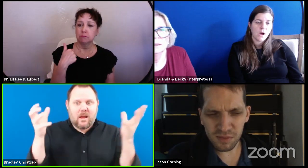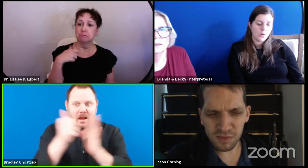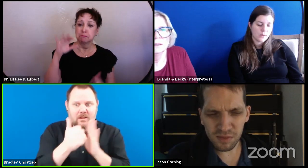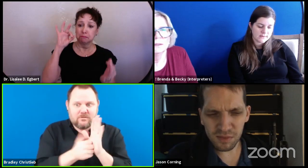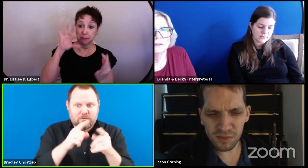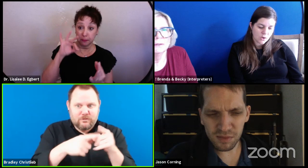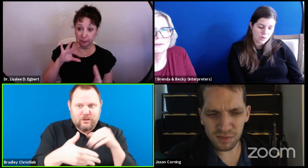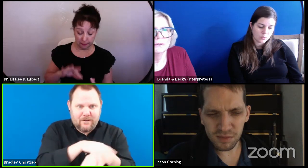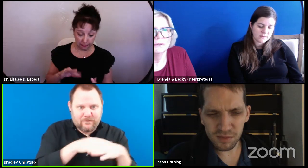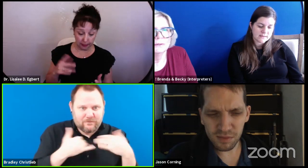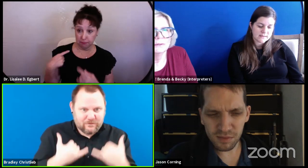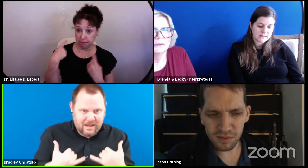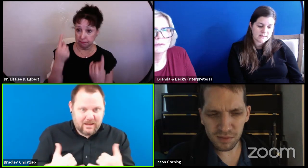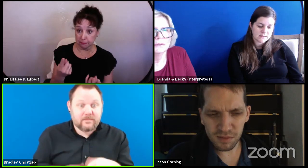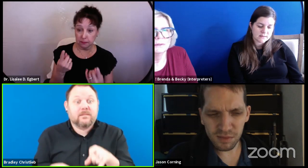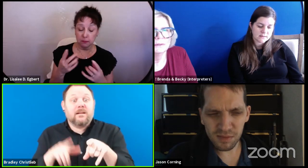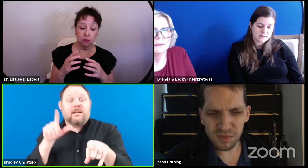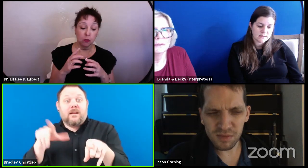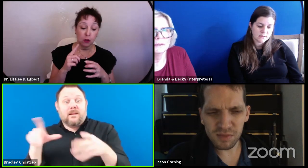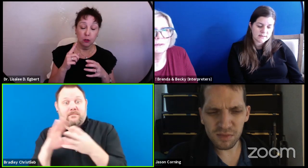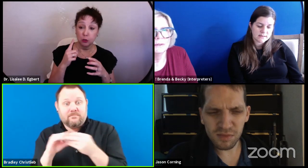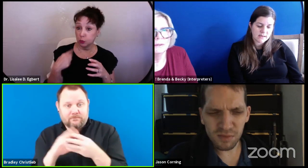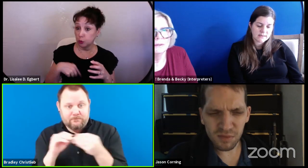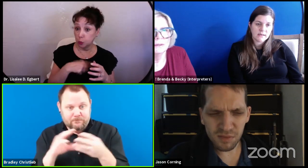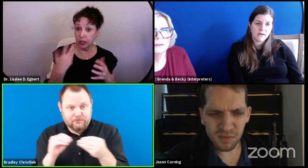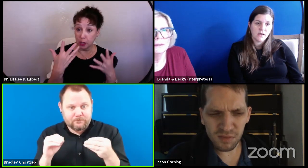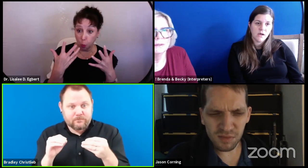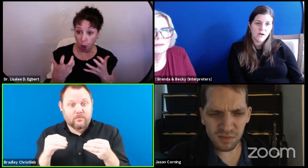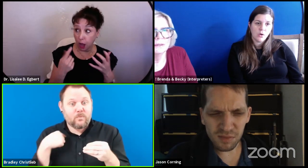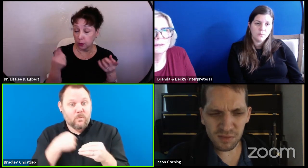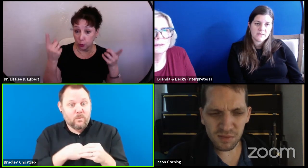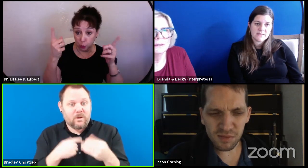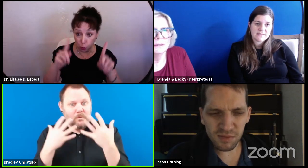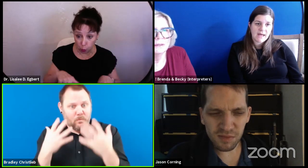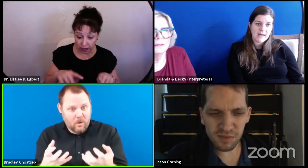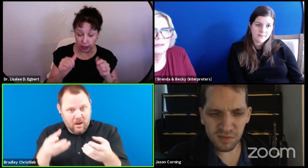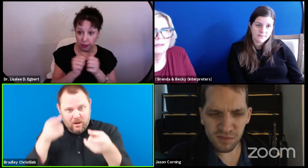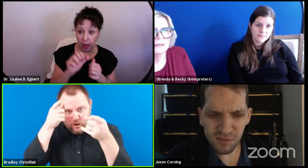So we're still discussing old business a.